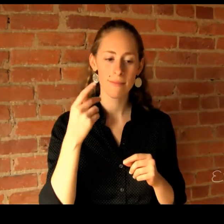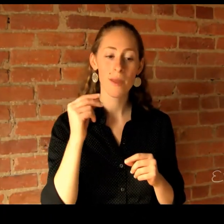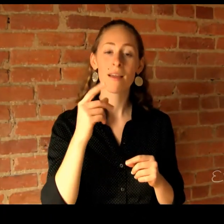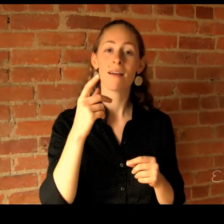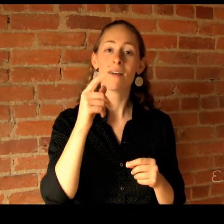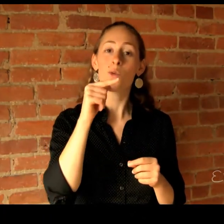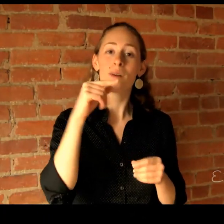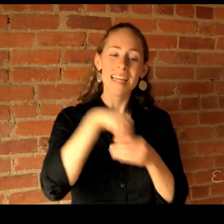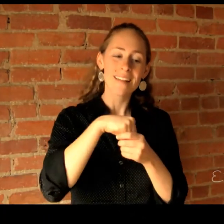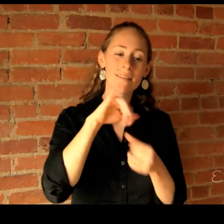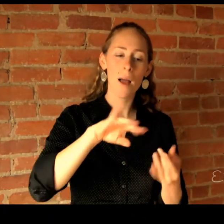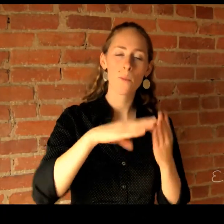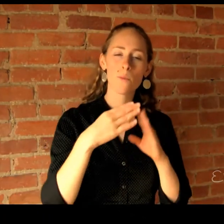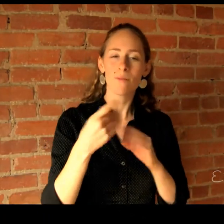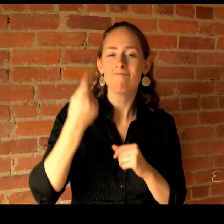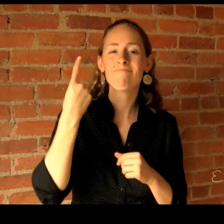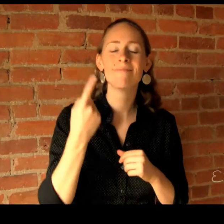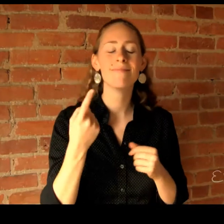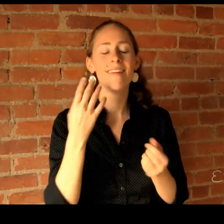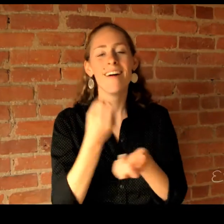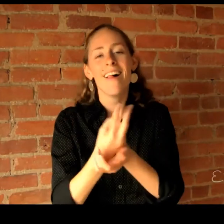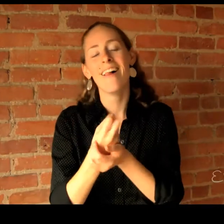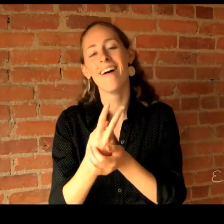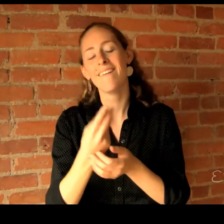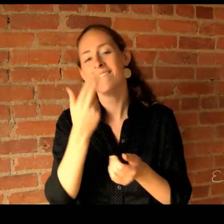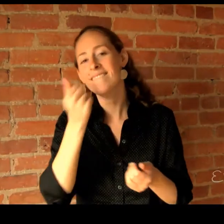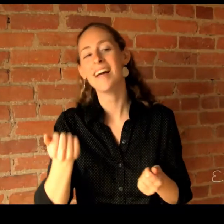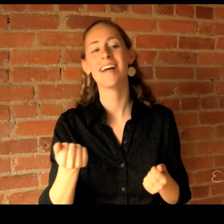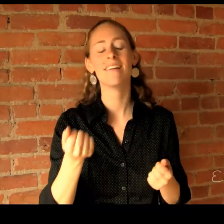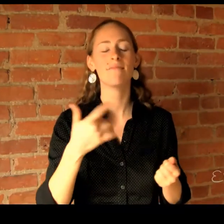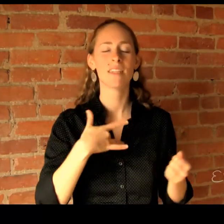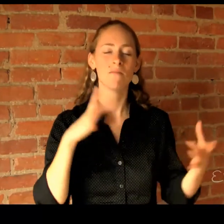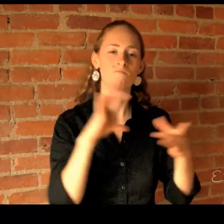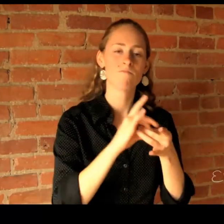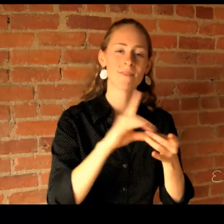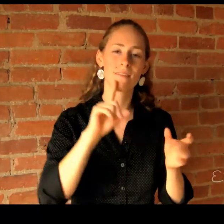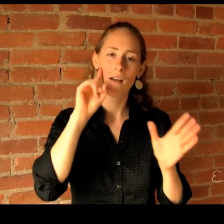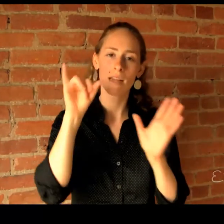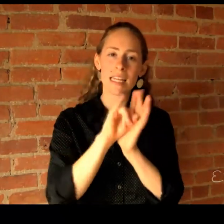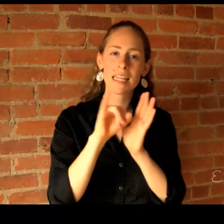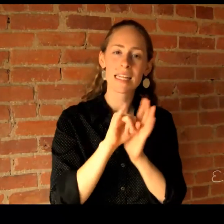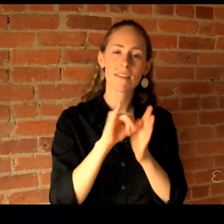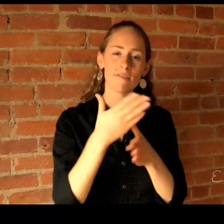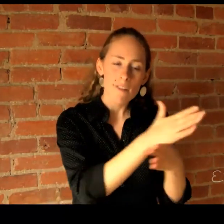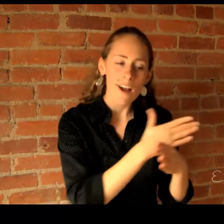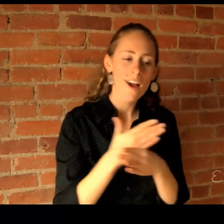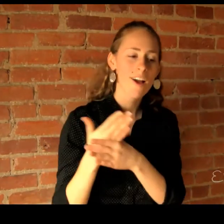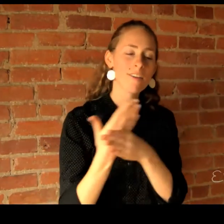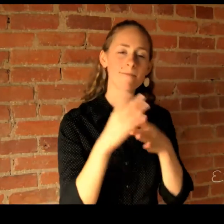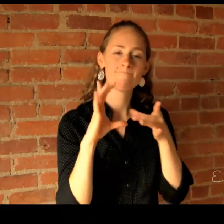The native signers embrace their own language and gain a strong sense of identity and relationship